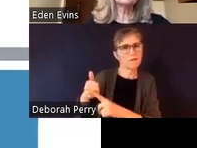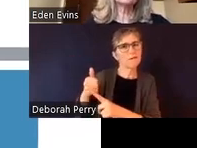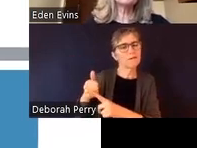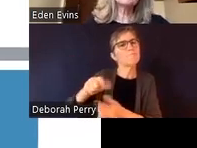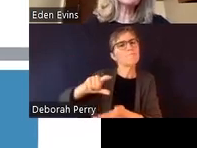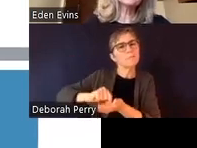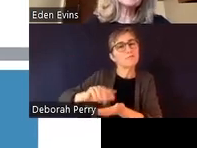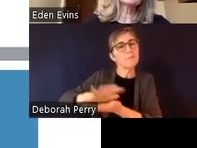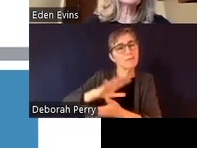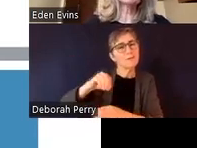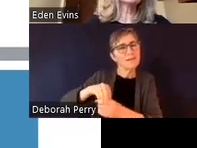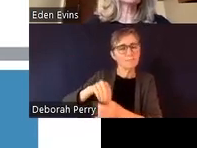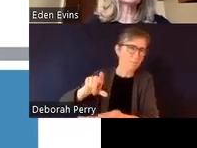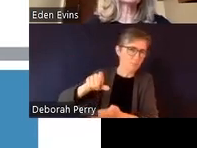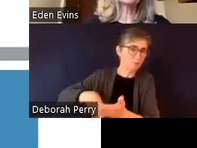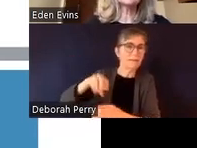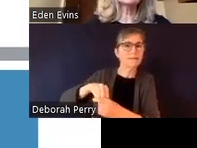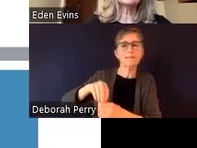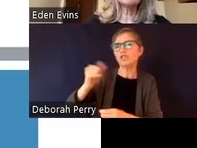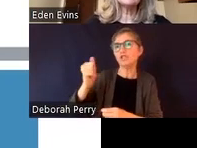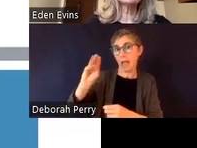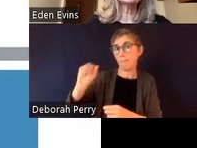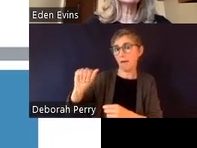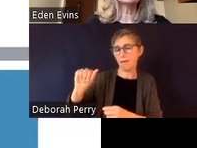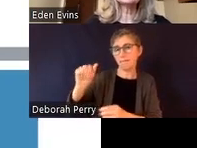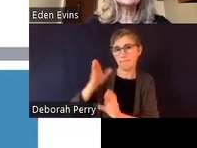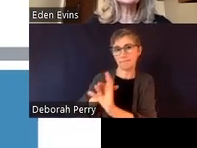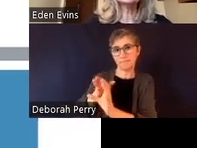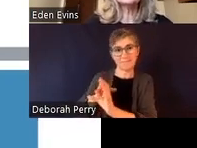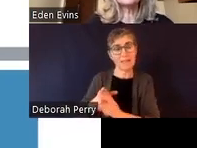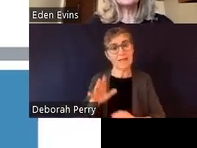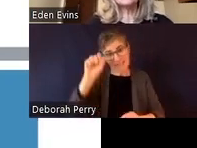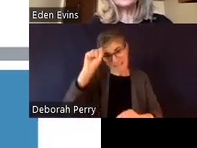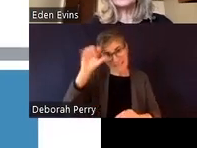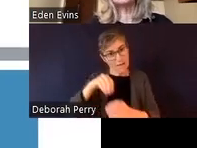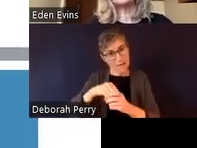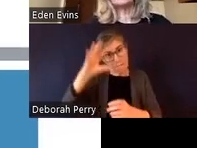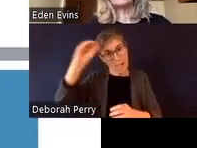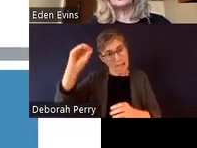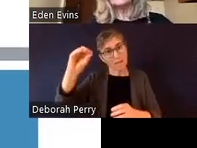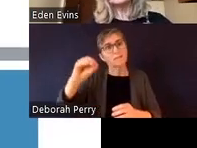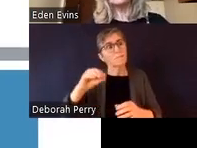up to 30% of the risk for schizophrenia in males is potentially attributable to cannabis use. So